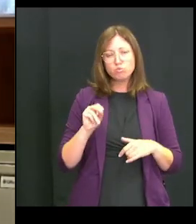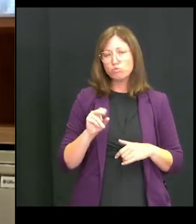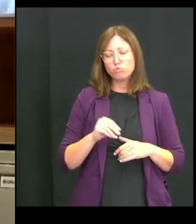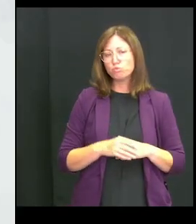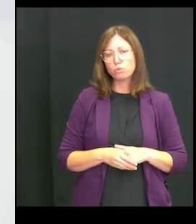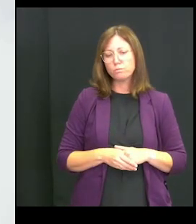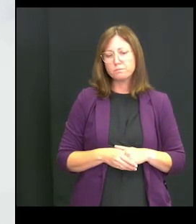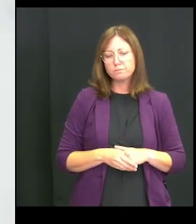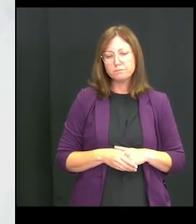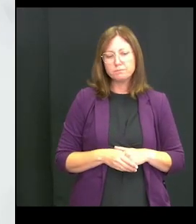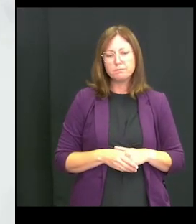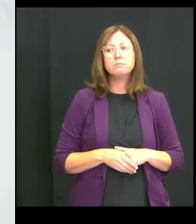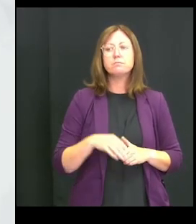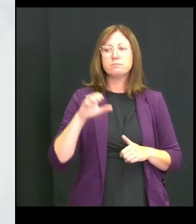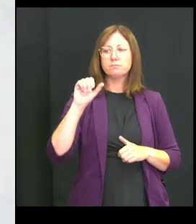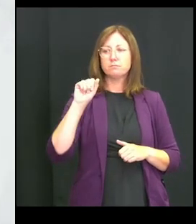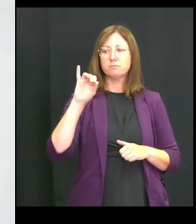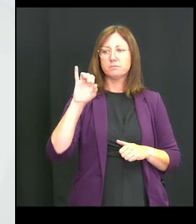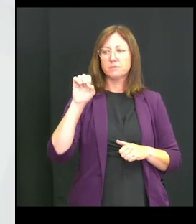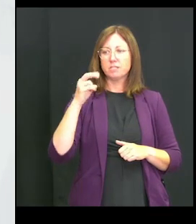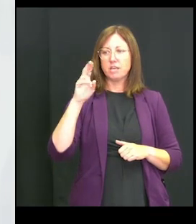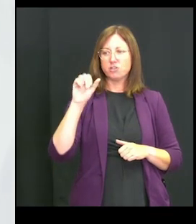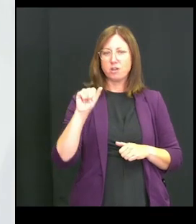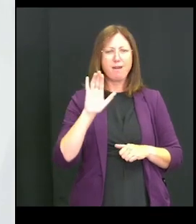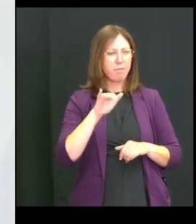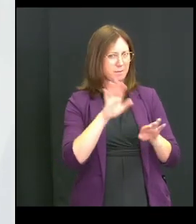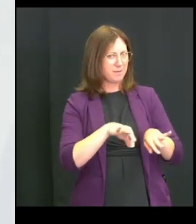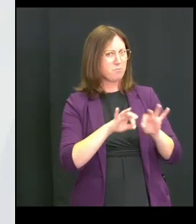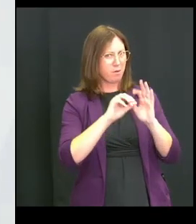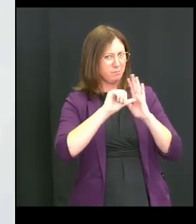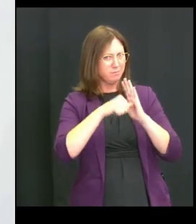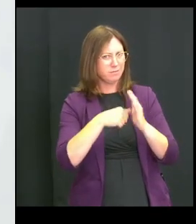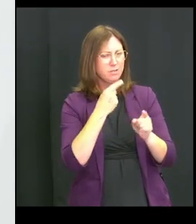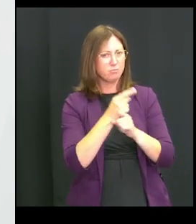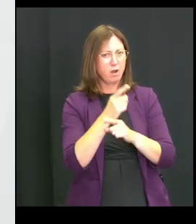And I think that's a really important distinction when you're talking about polarization.